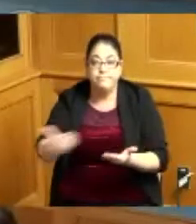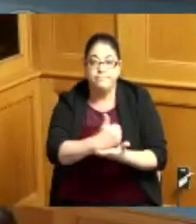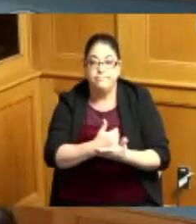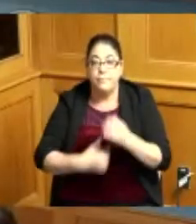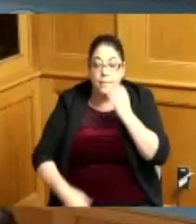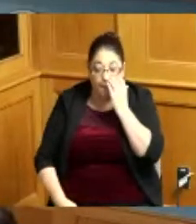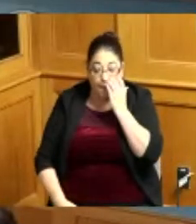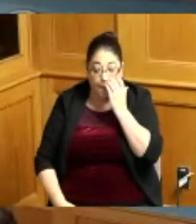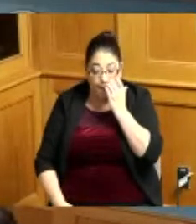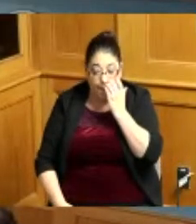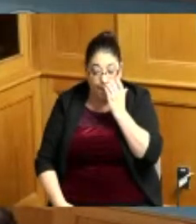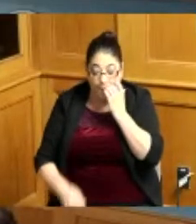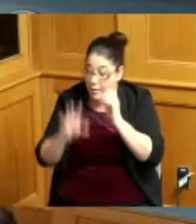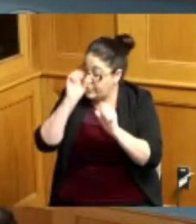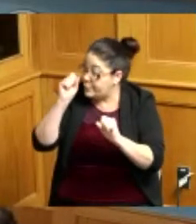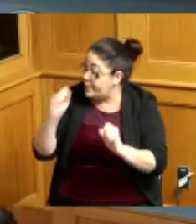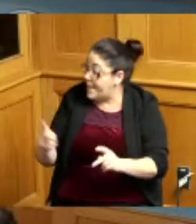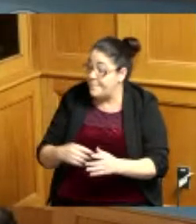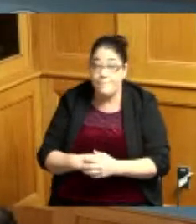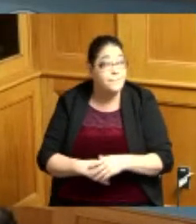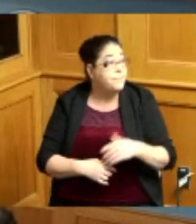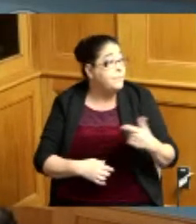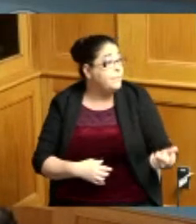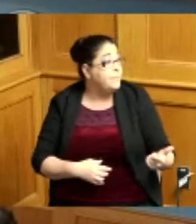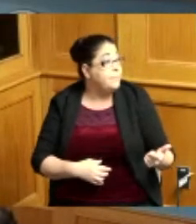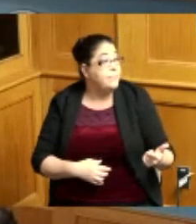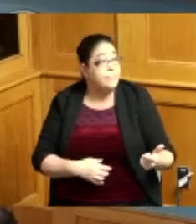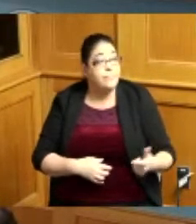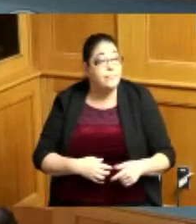okay do you have anything you'd like to say Commissioner